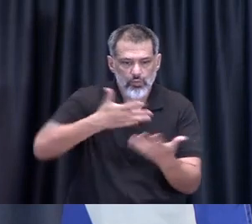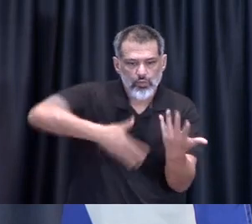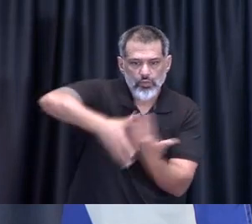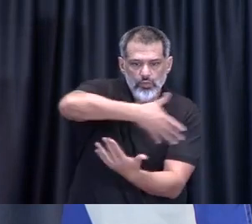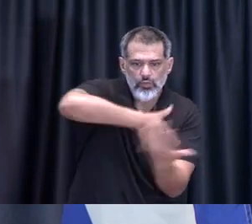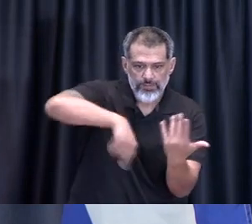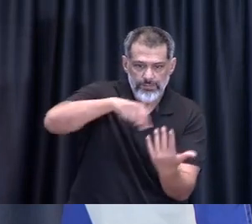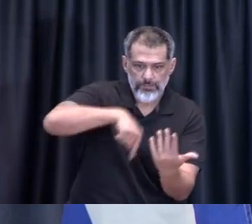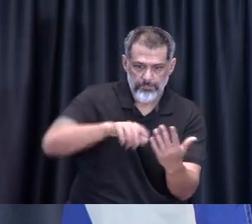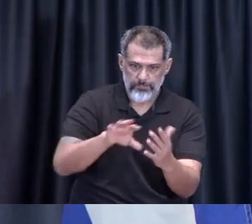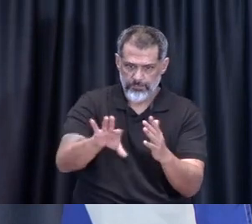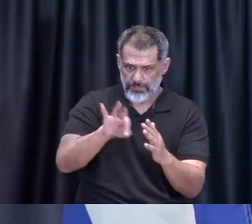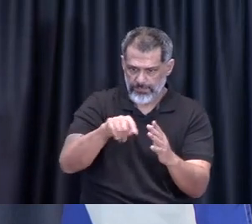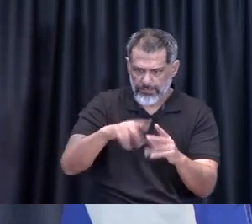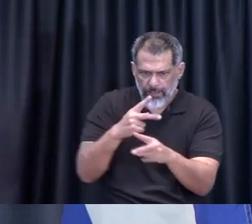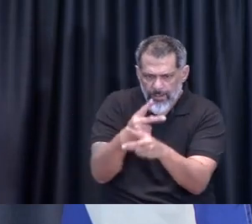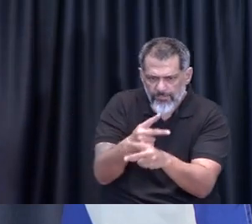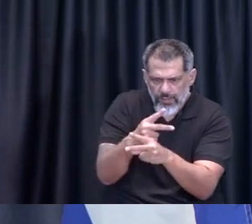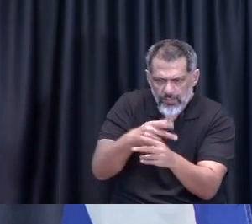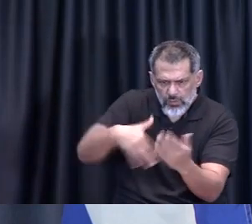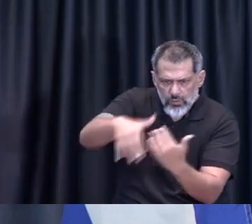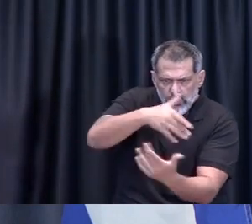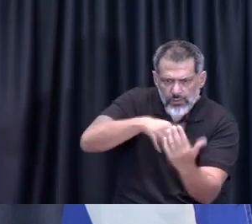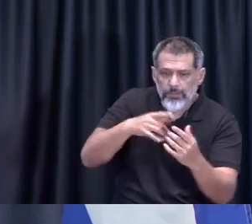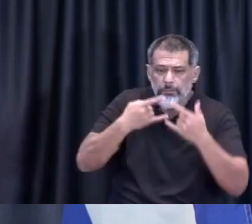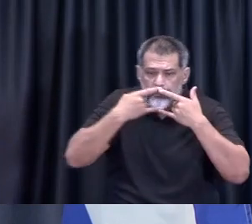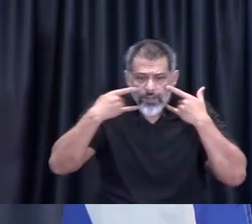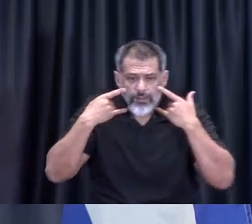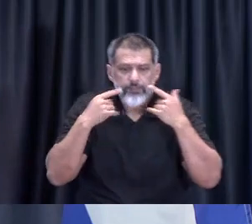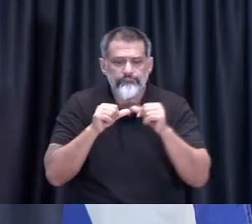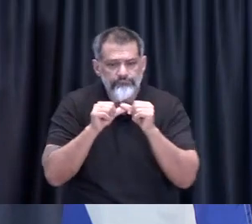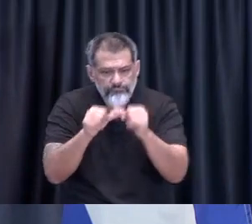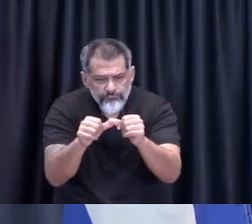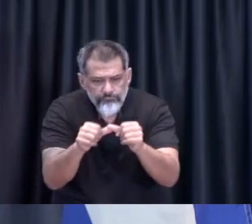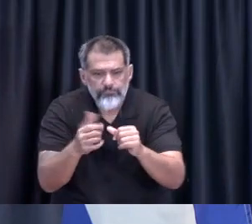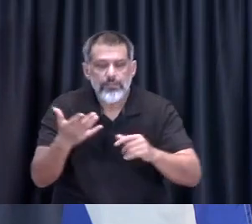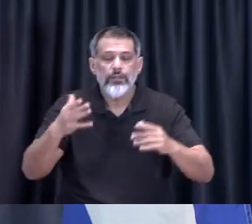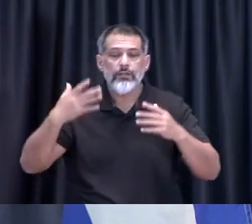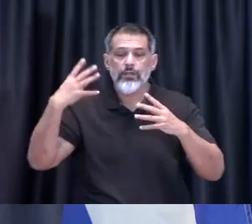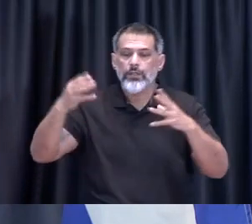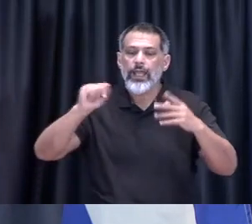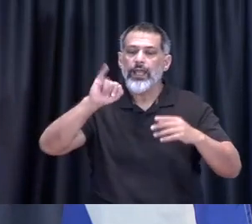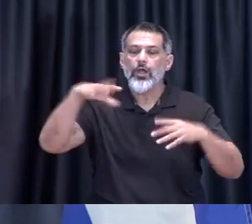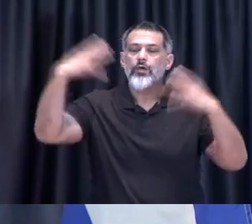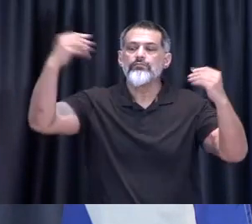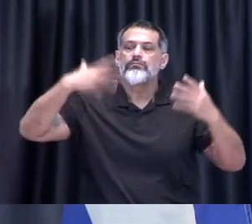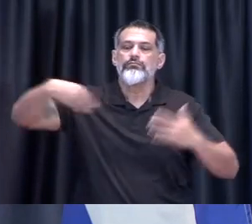choice masking, using ventilation, using all the knowledge I've referred to in my remarks